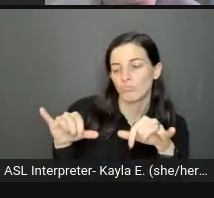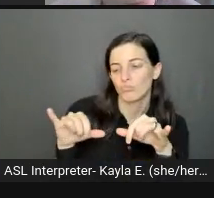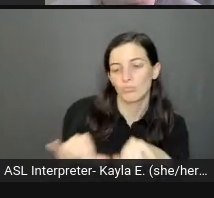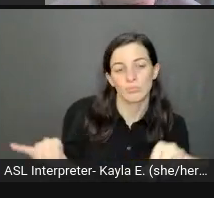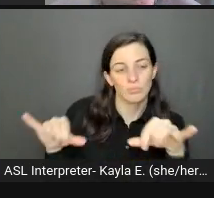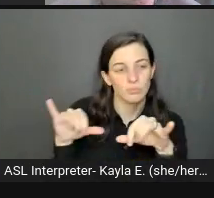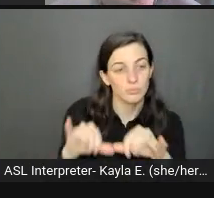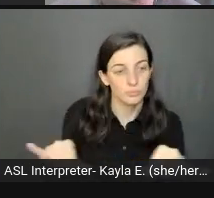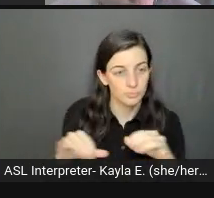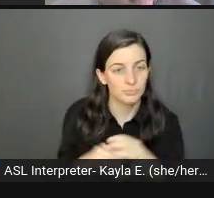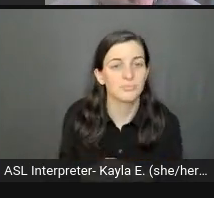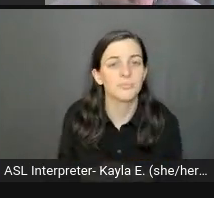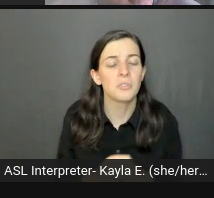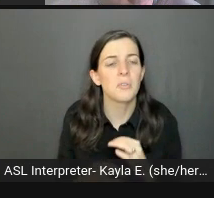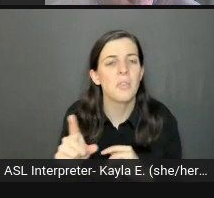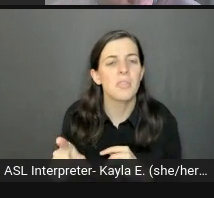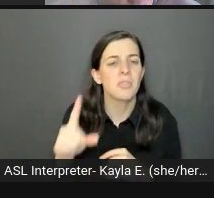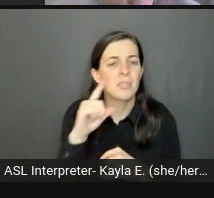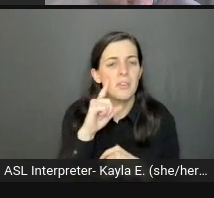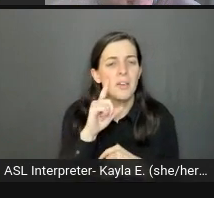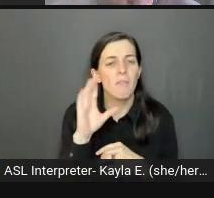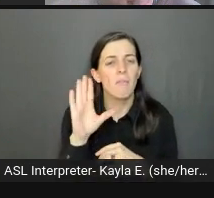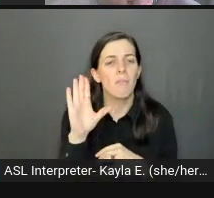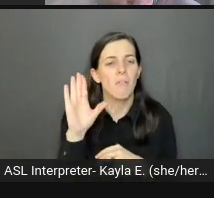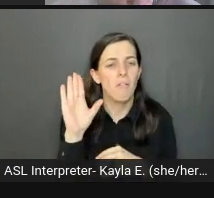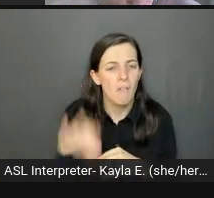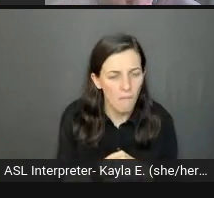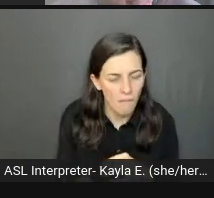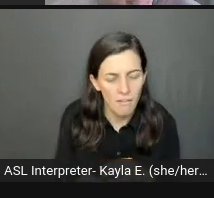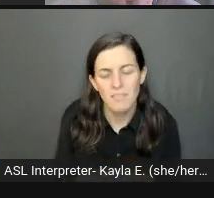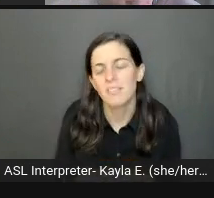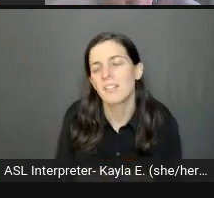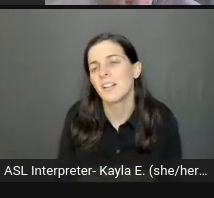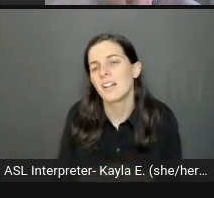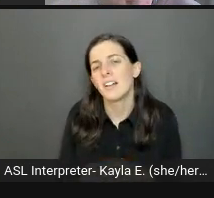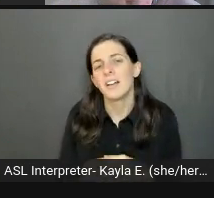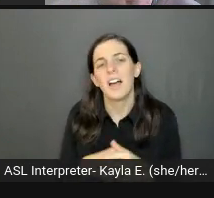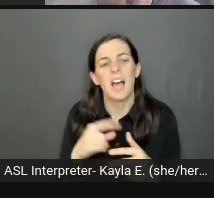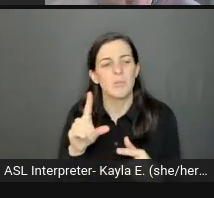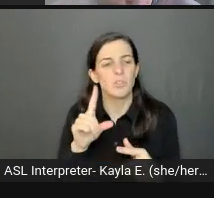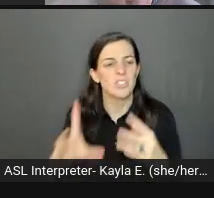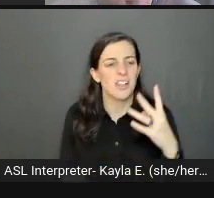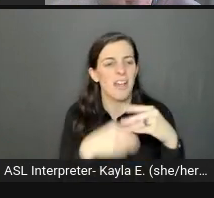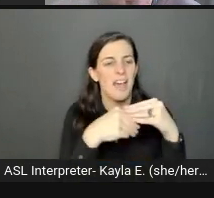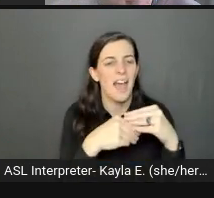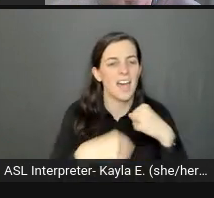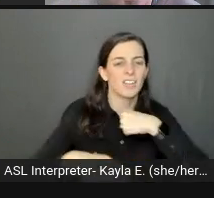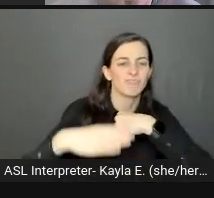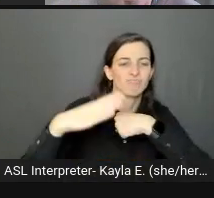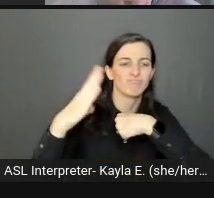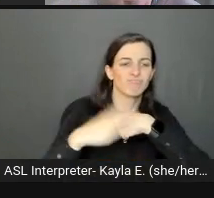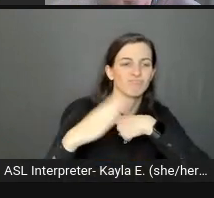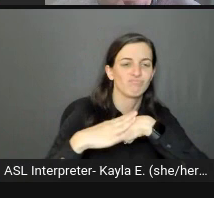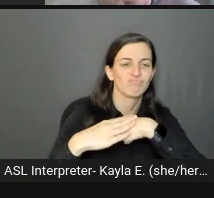I'm just going to put the contract because I'm not responsible for accessibility. Then the clients need